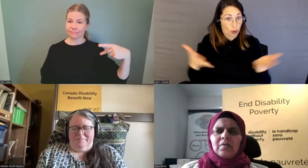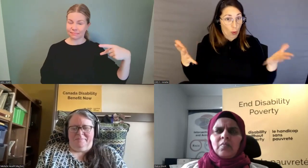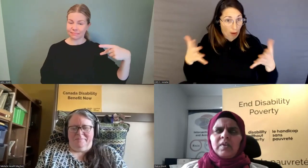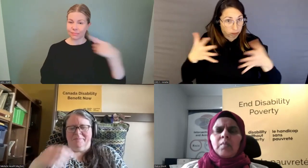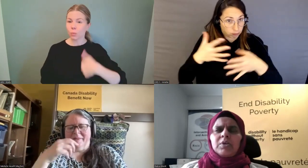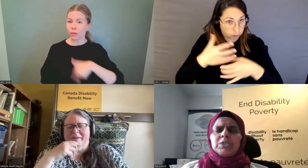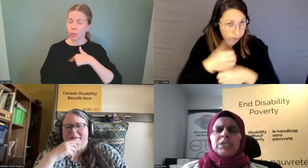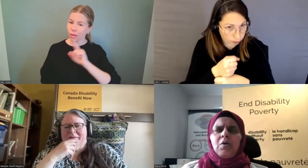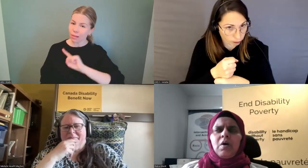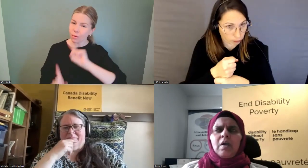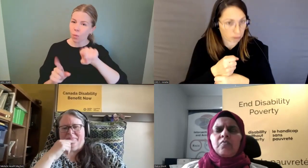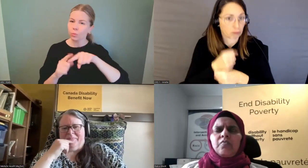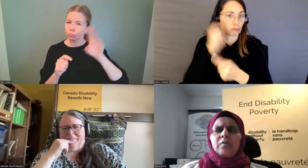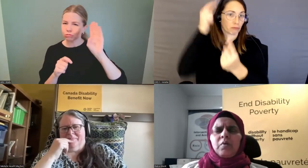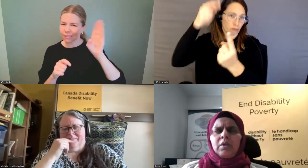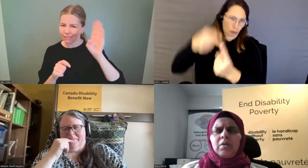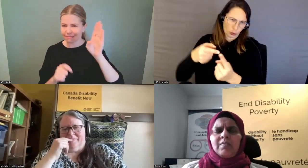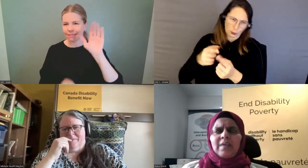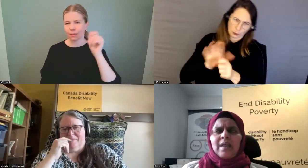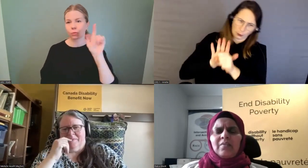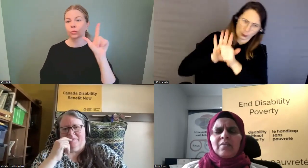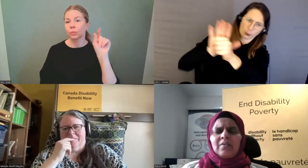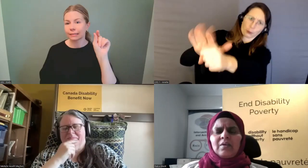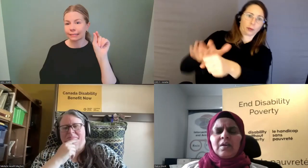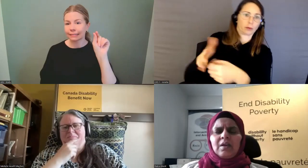WE ARE PUSHING HARD FOR ROYAL ASSENT.